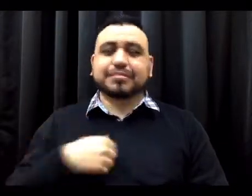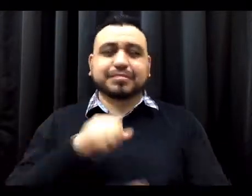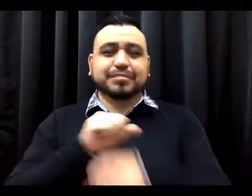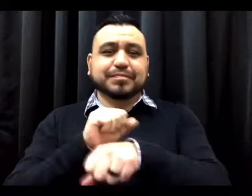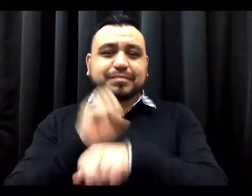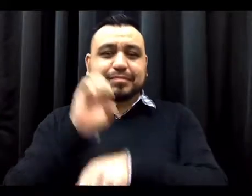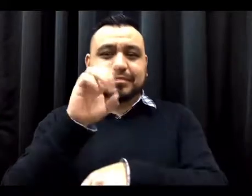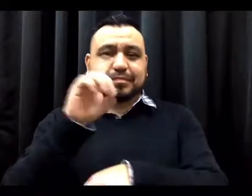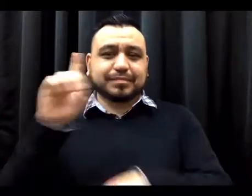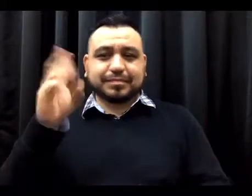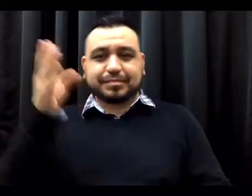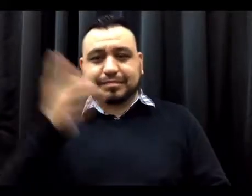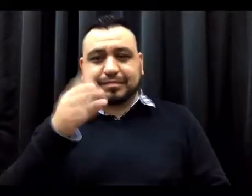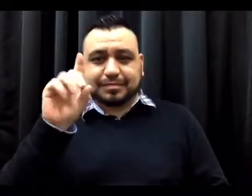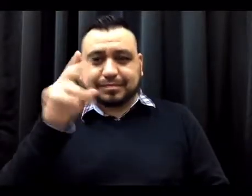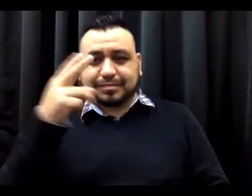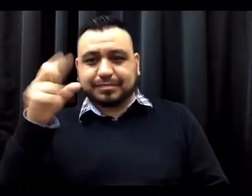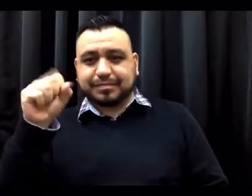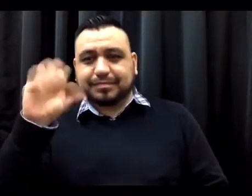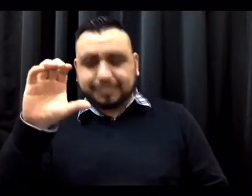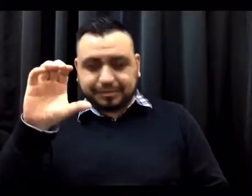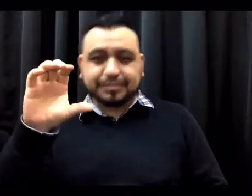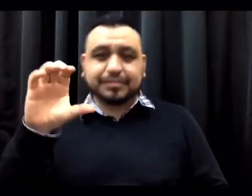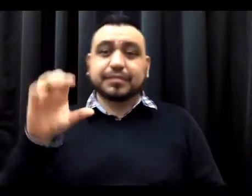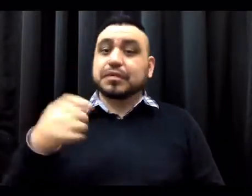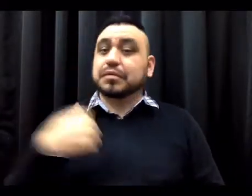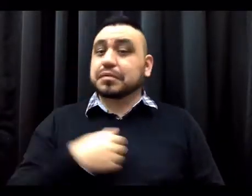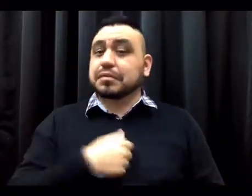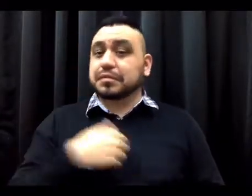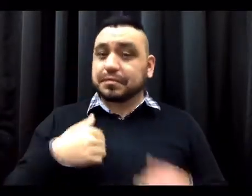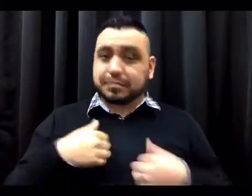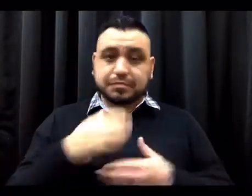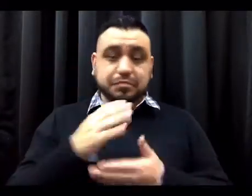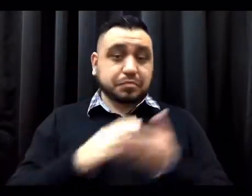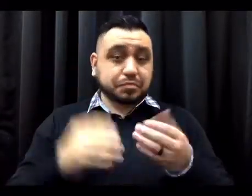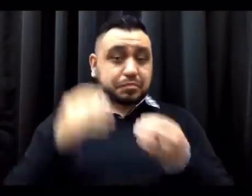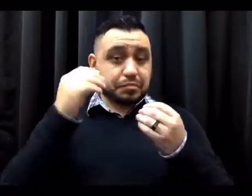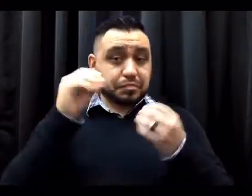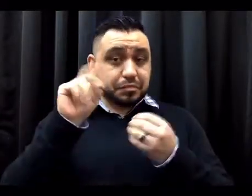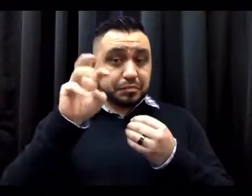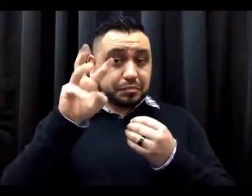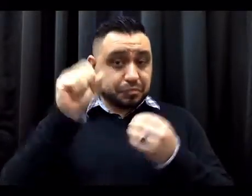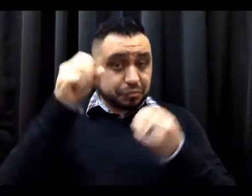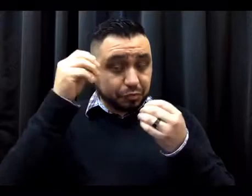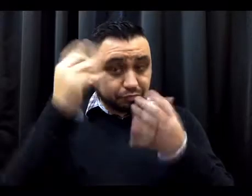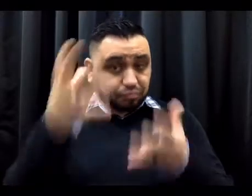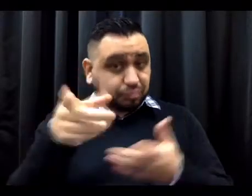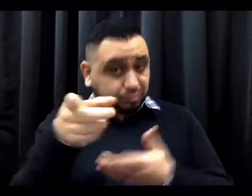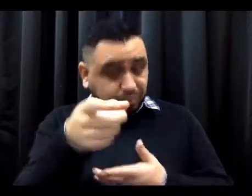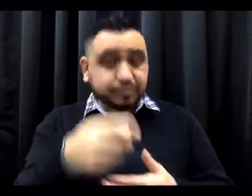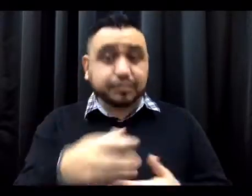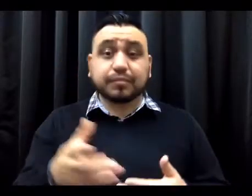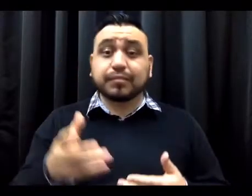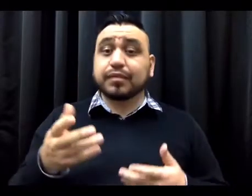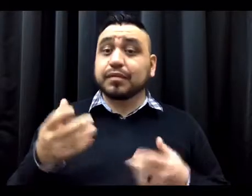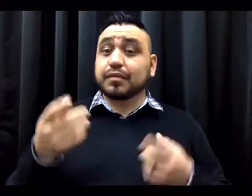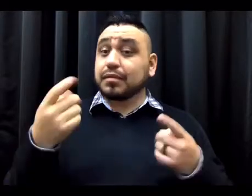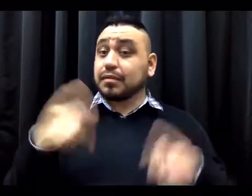I am employed with Employment Development Department and the Deaf Hard of Hearing Service Center. I have some news to share with you.